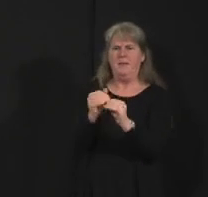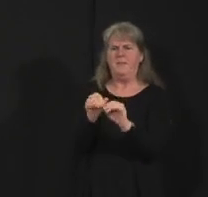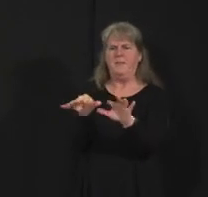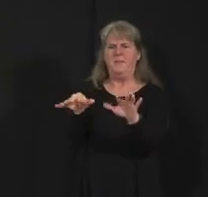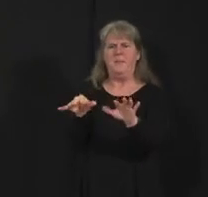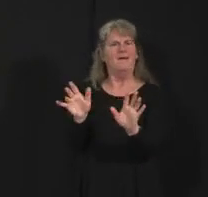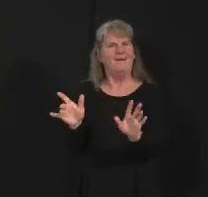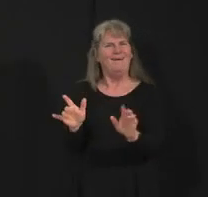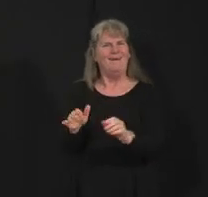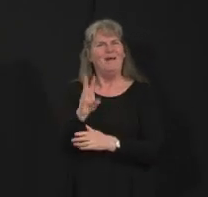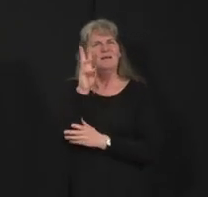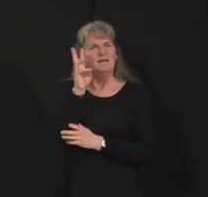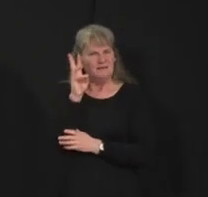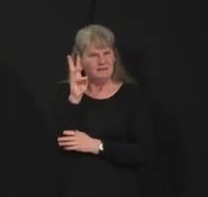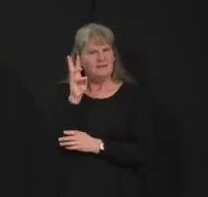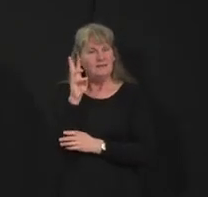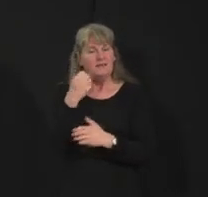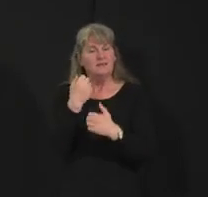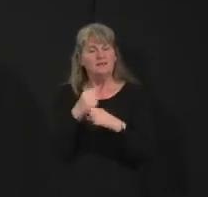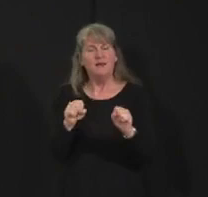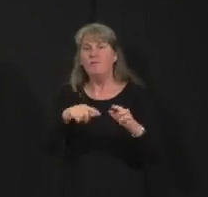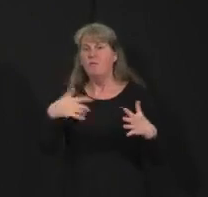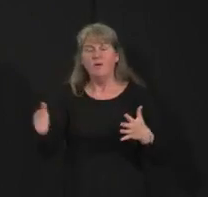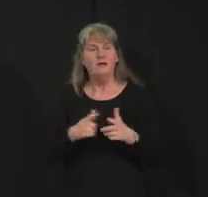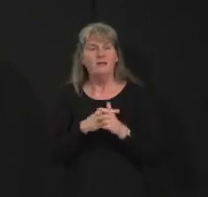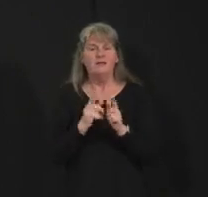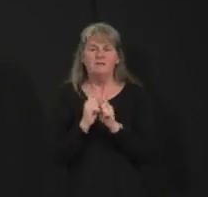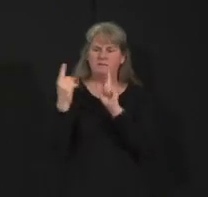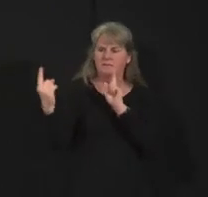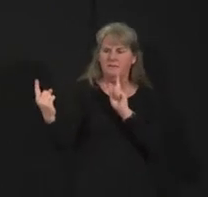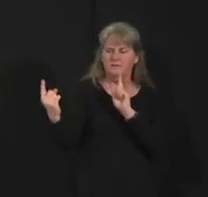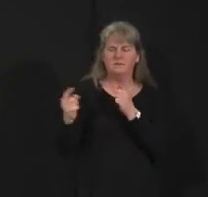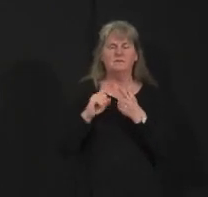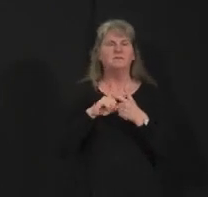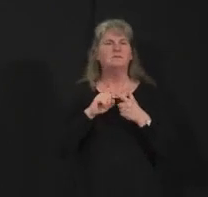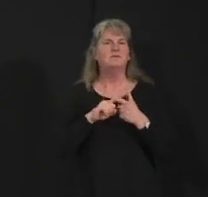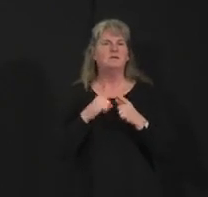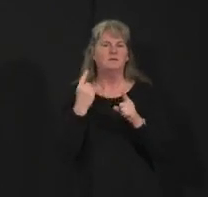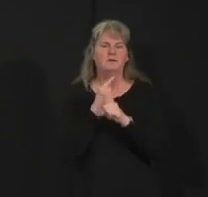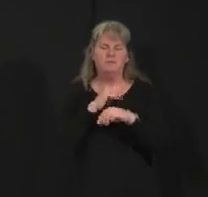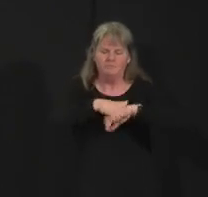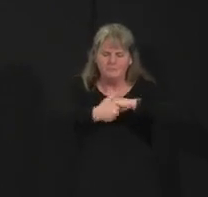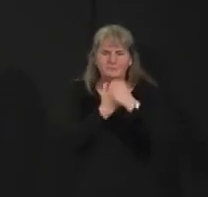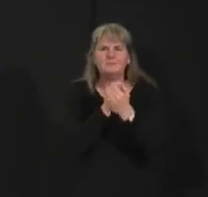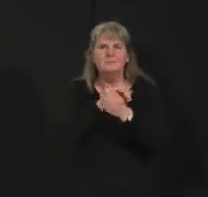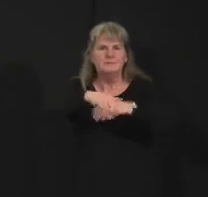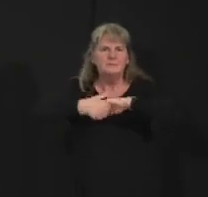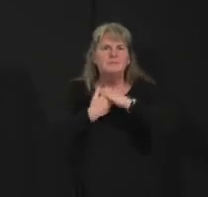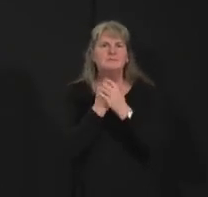the six principles of staying safe. Physical distance and, regular handwashing, staying home and